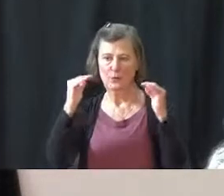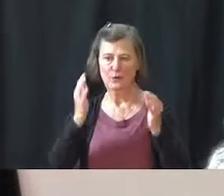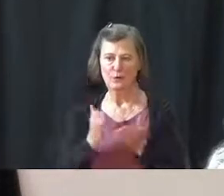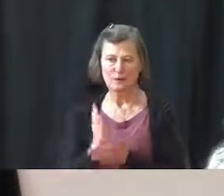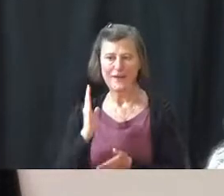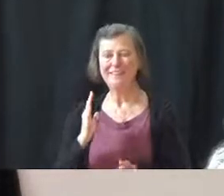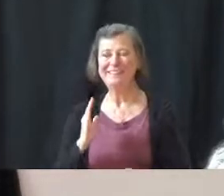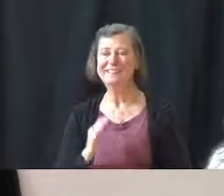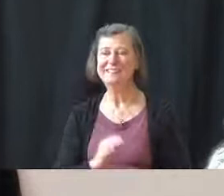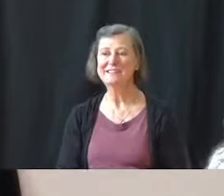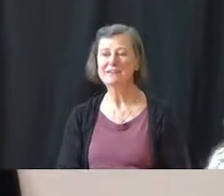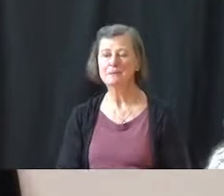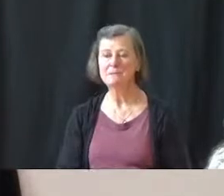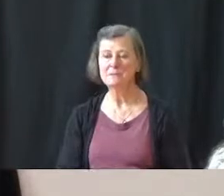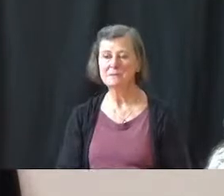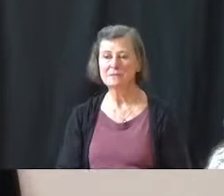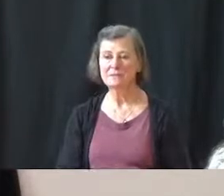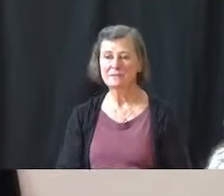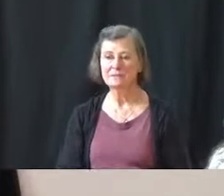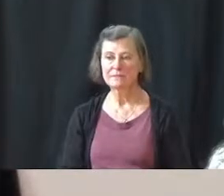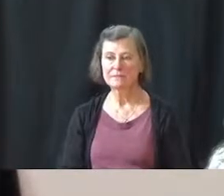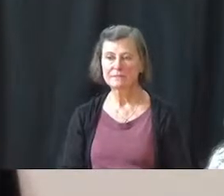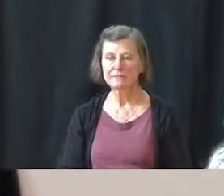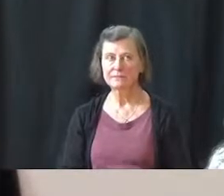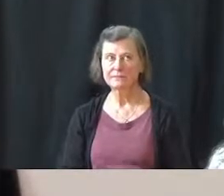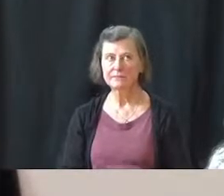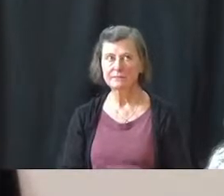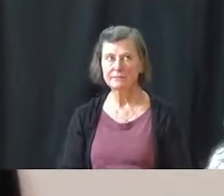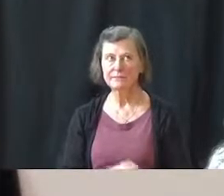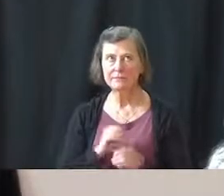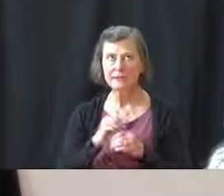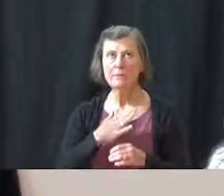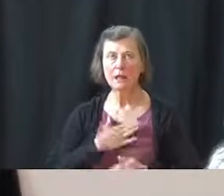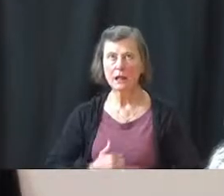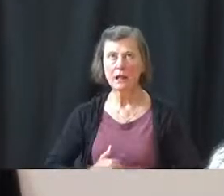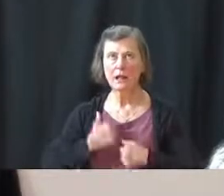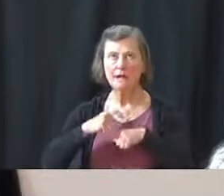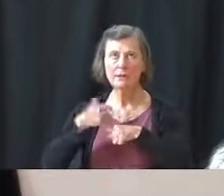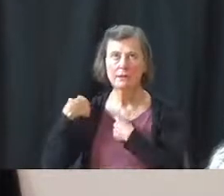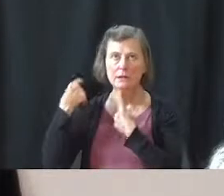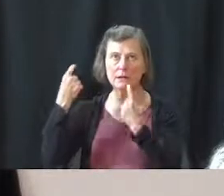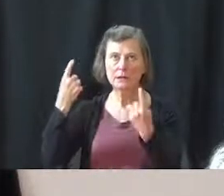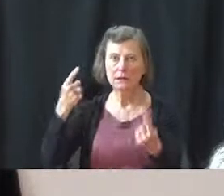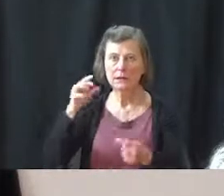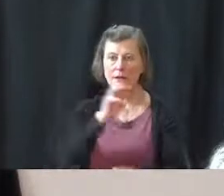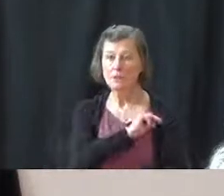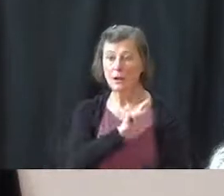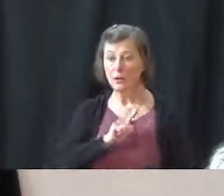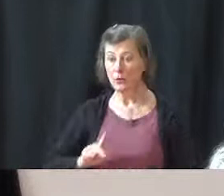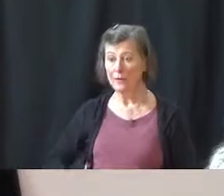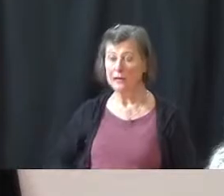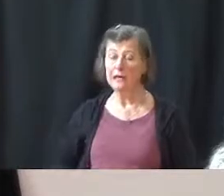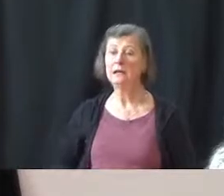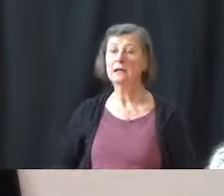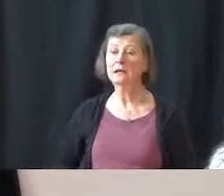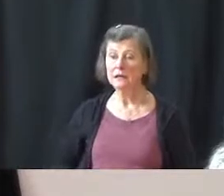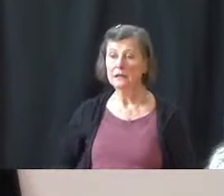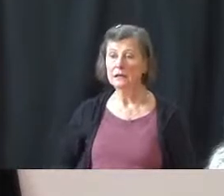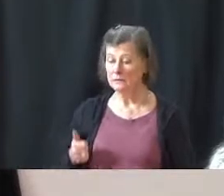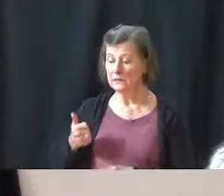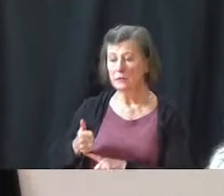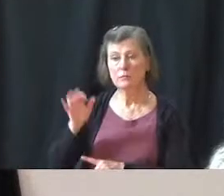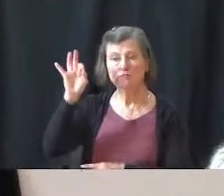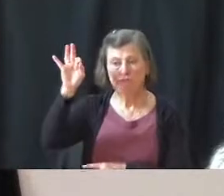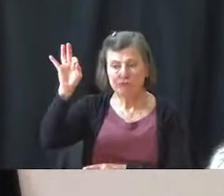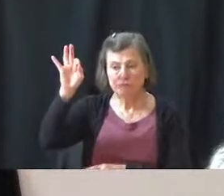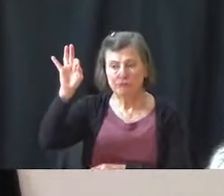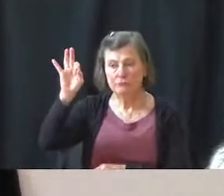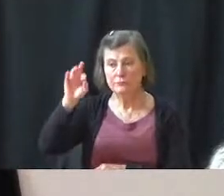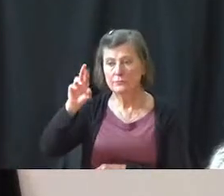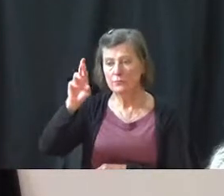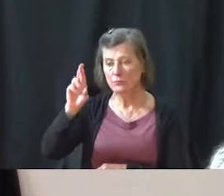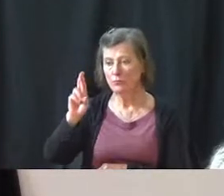In my own lifetime, I remember Martin Luther King Jr. Preaching in Riverside Church, New